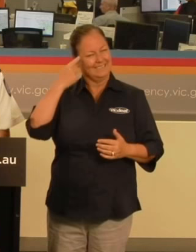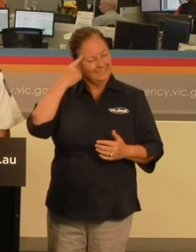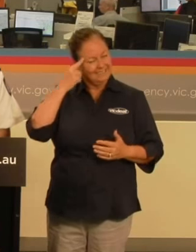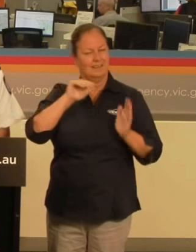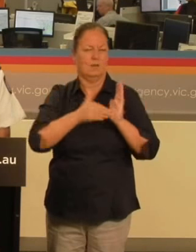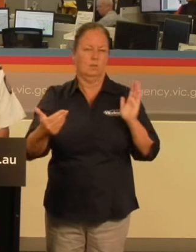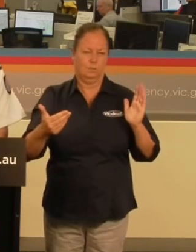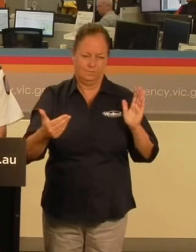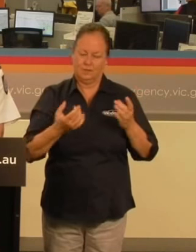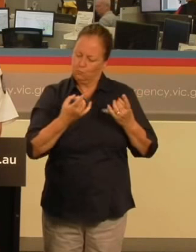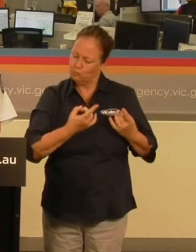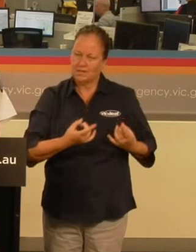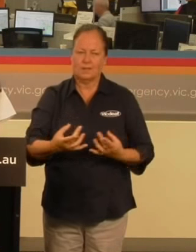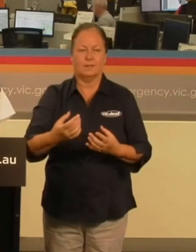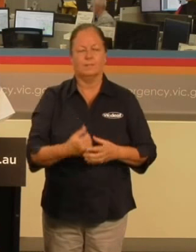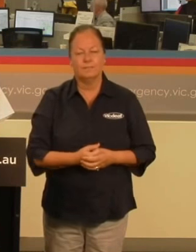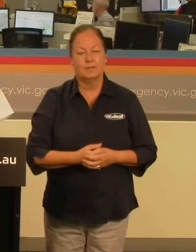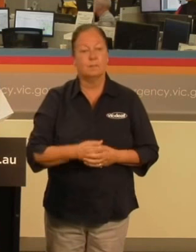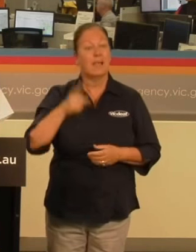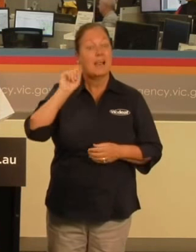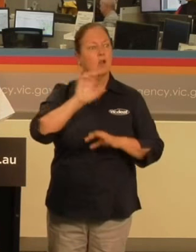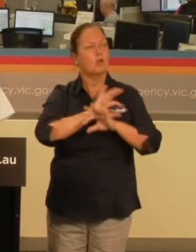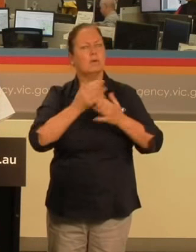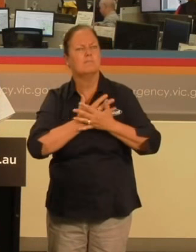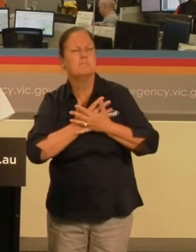the good news is that we haven't got any major fires running in the state but we